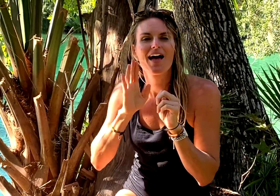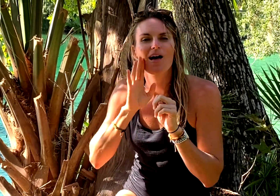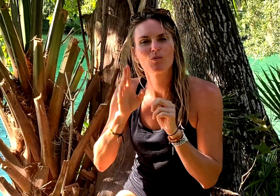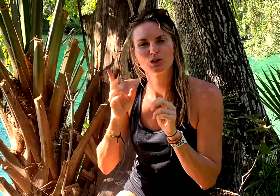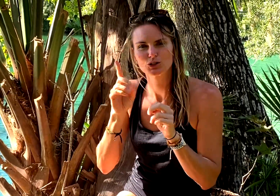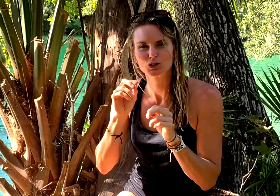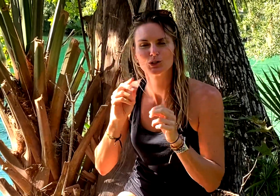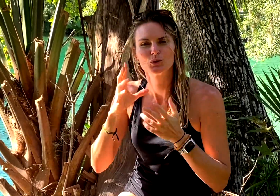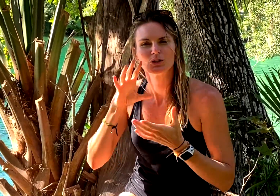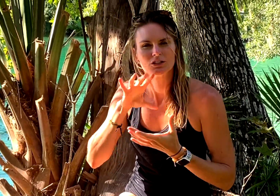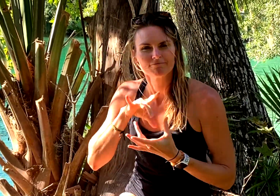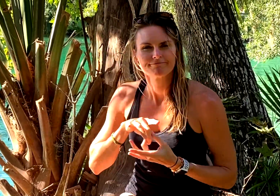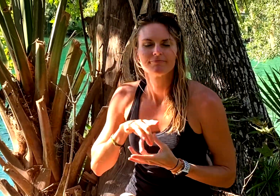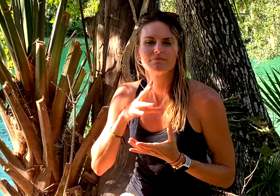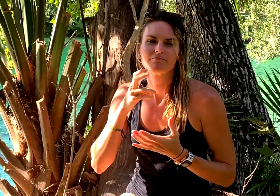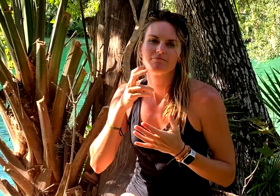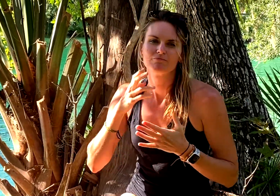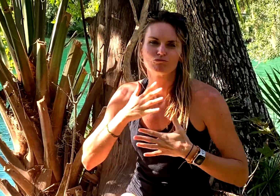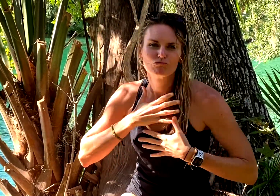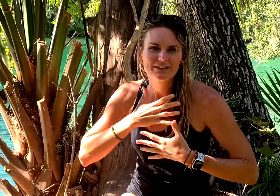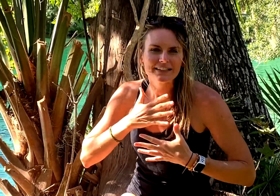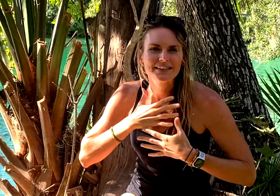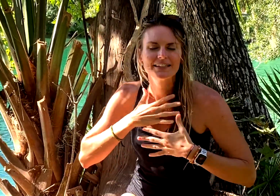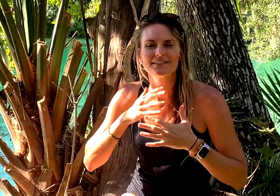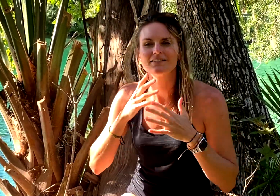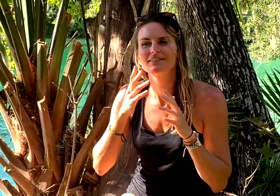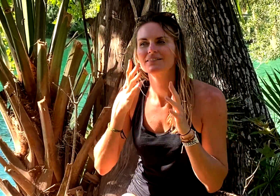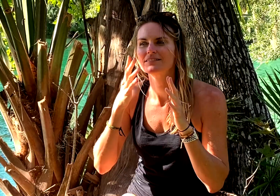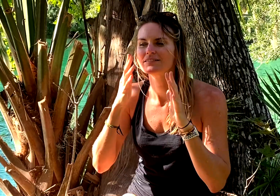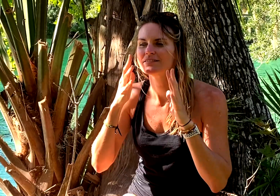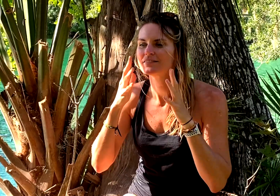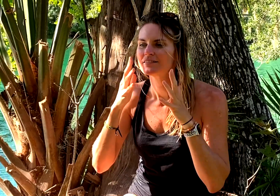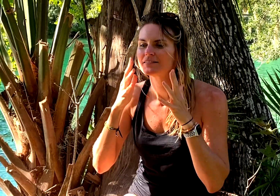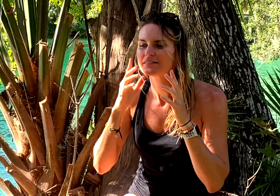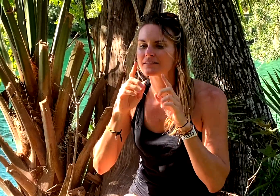I will call the group back together when we’re separated.